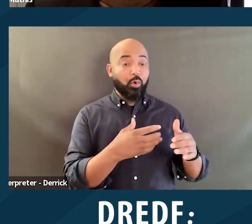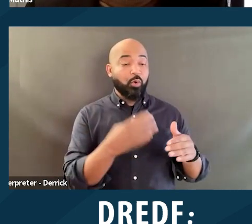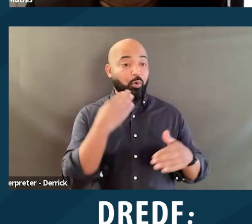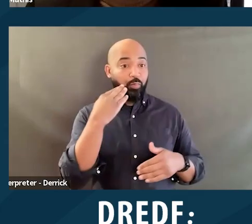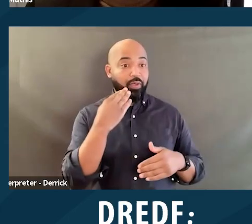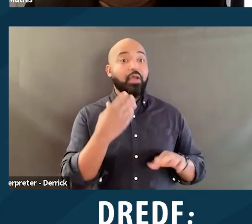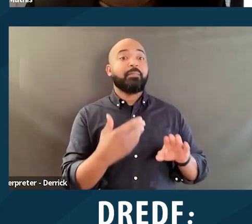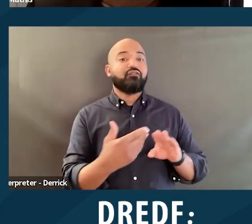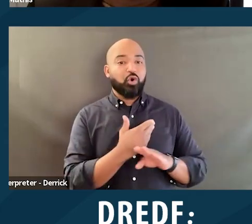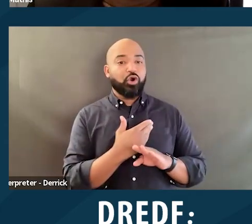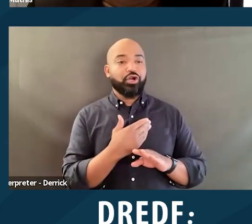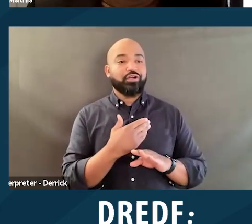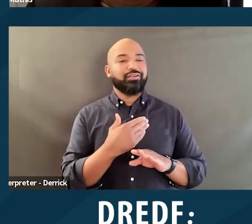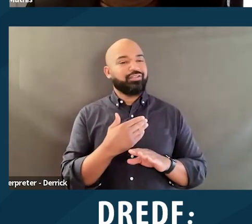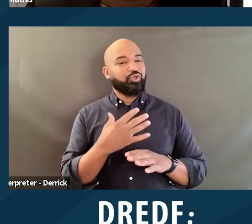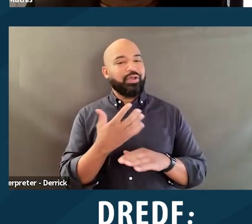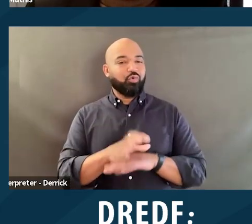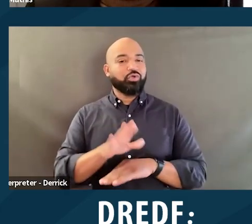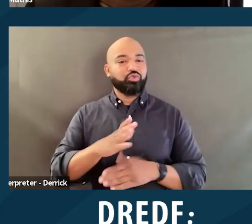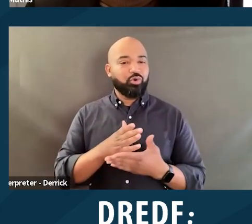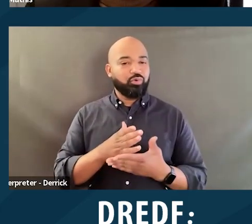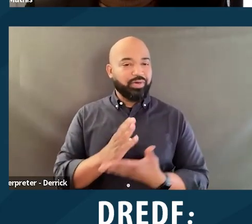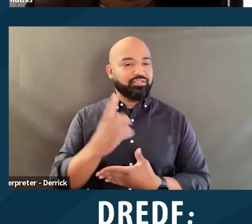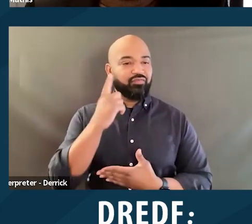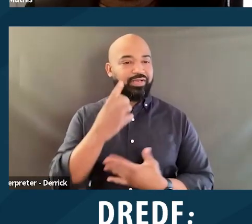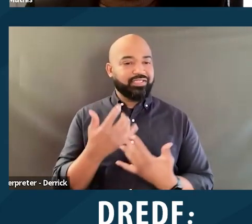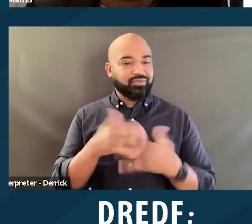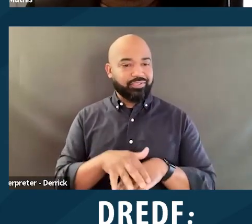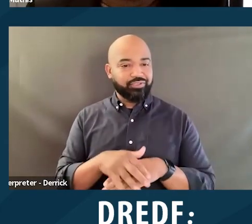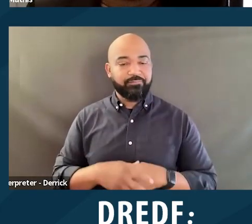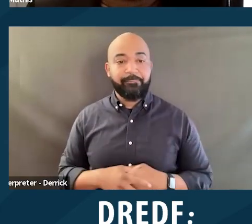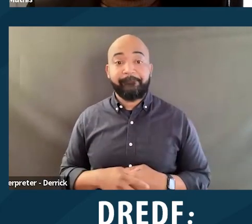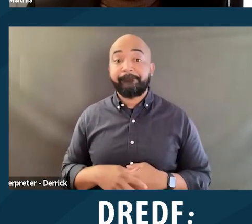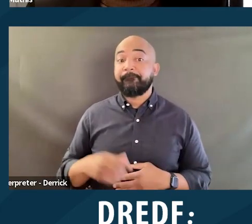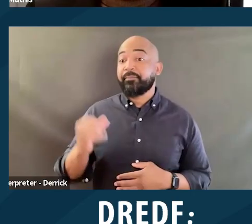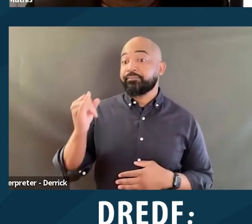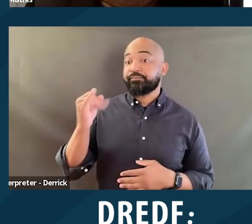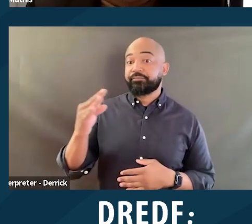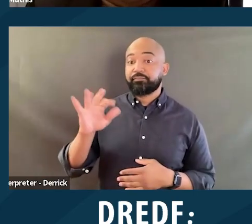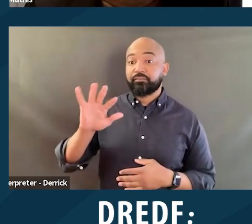institution first before you can enforce your rights under the integration mandate.